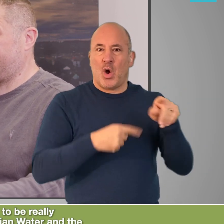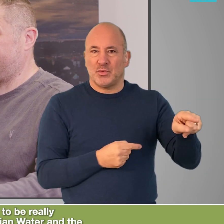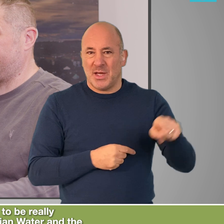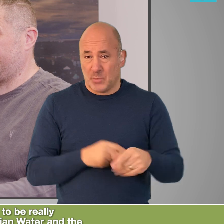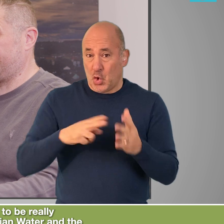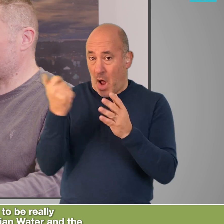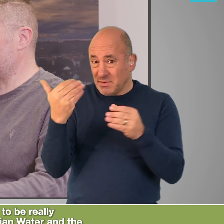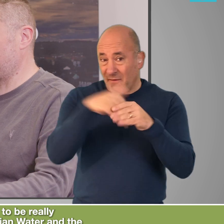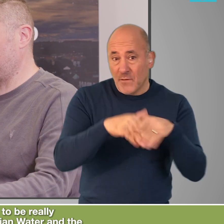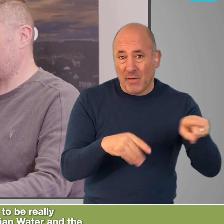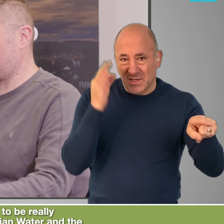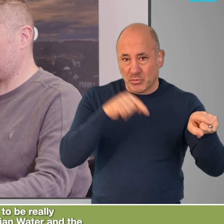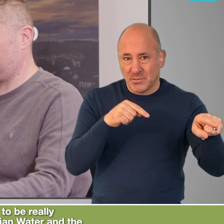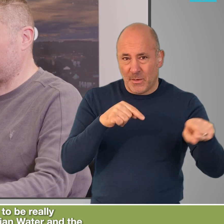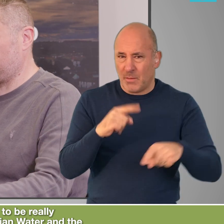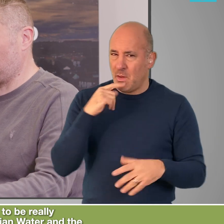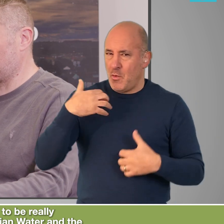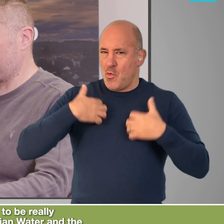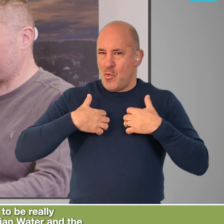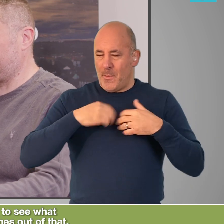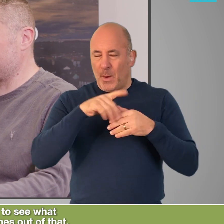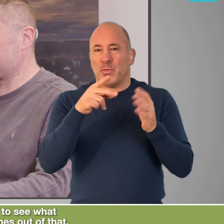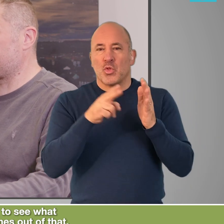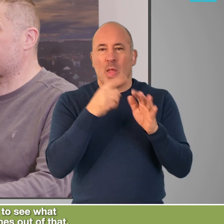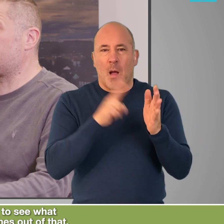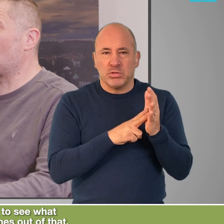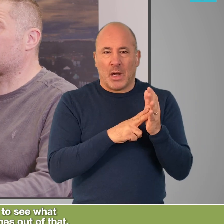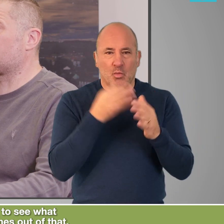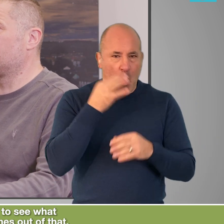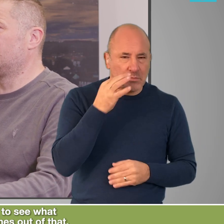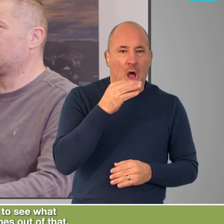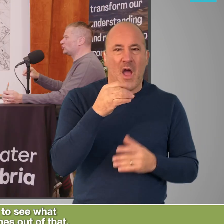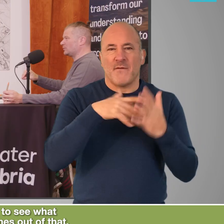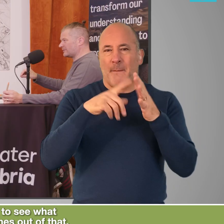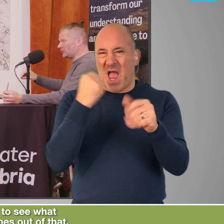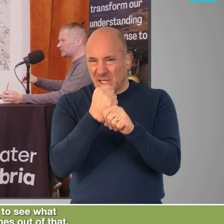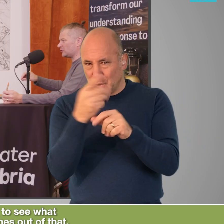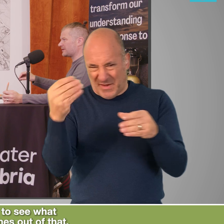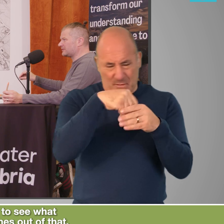and I think it's going to be really interesting withNorthumbrian Water and the Environment Agency to see what comes forward and comes out of that.